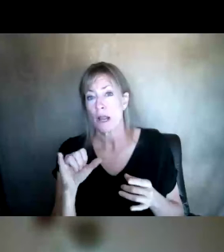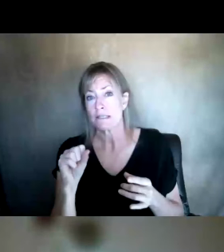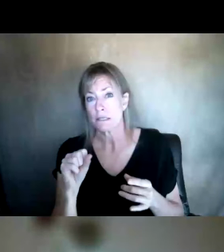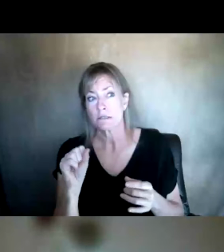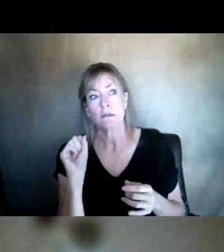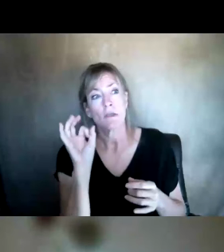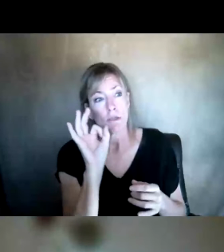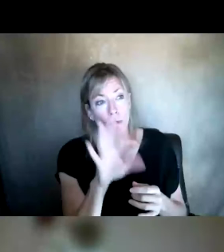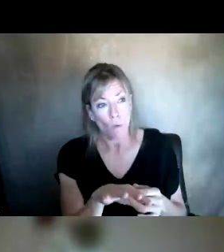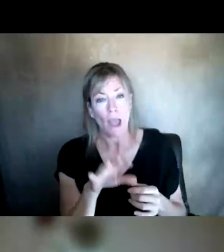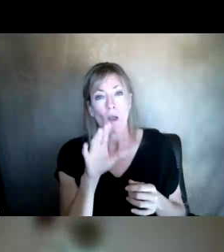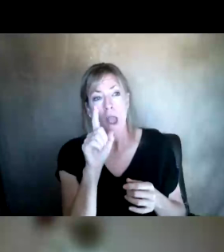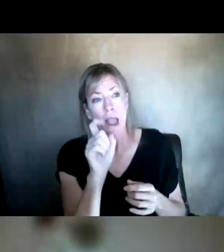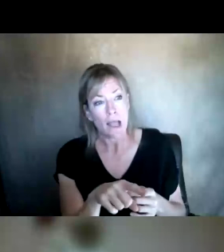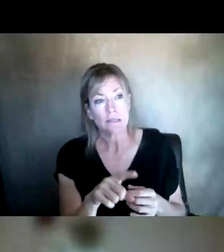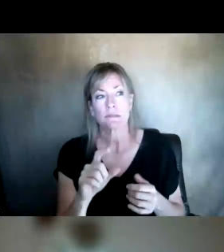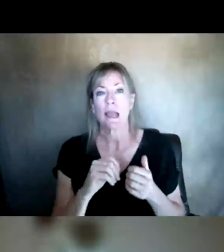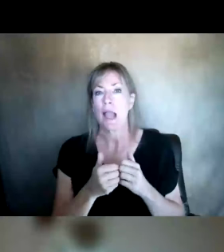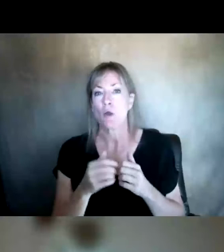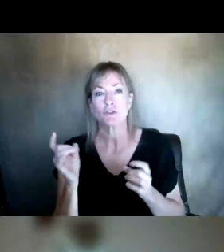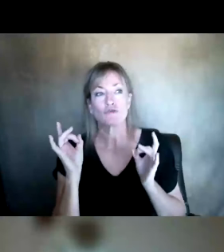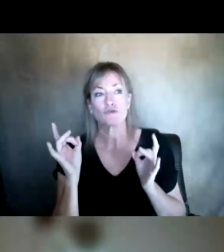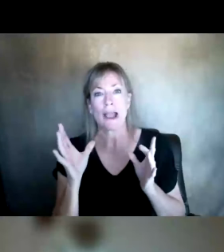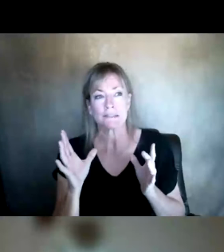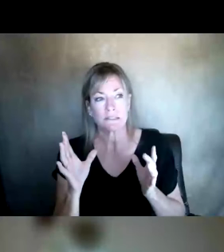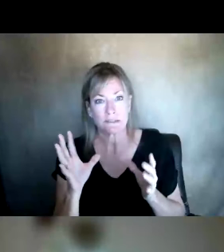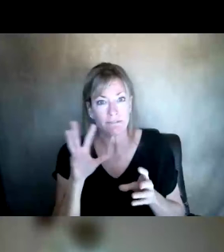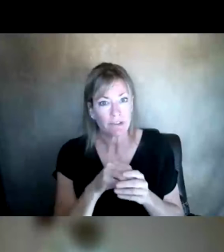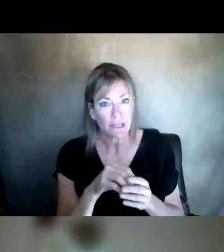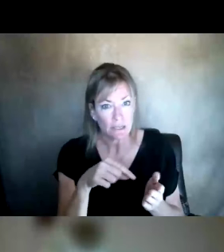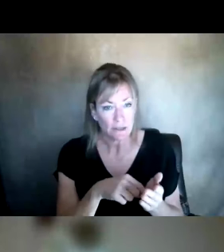ASK THE QUESTION WHERE CRISIS FITS. I WANTED TO HIGHLIGHT THAT.